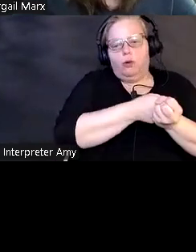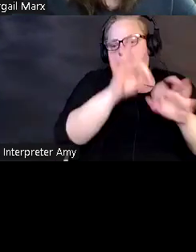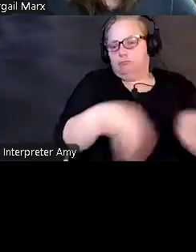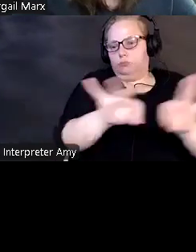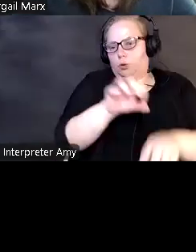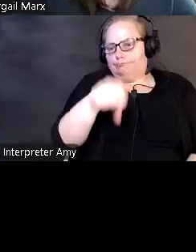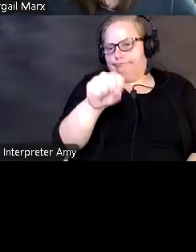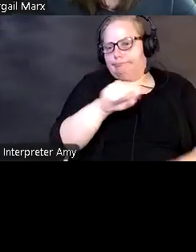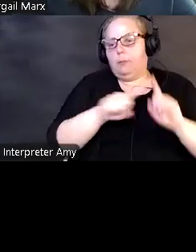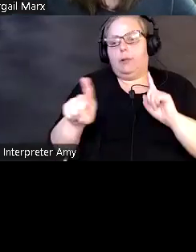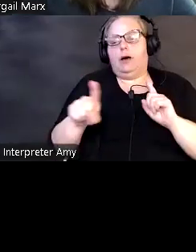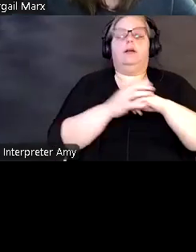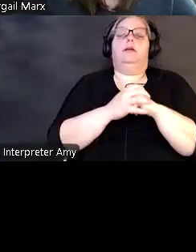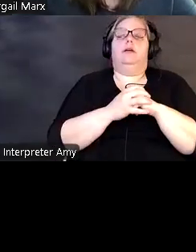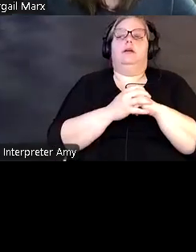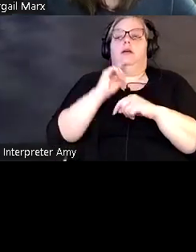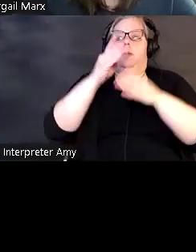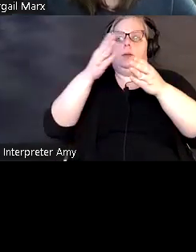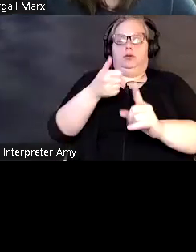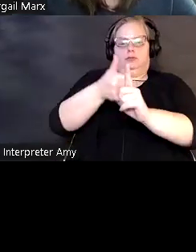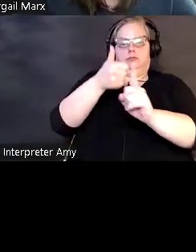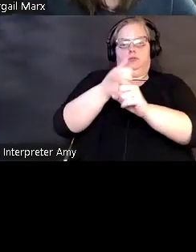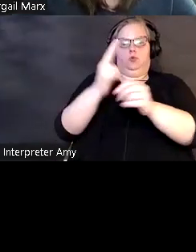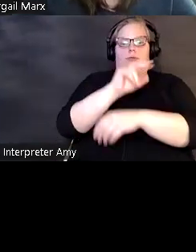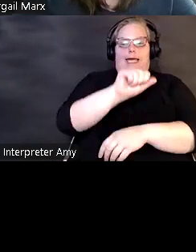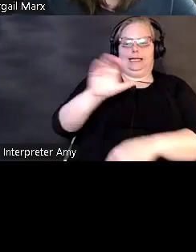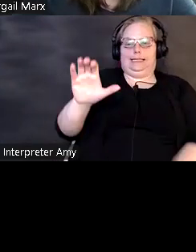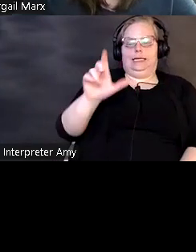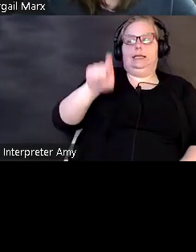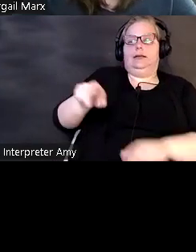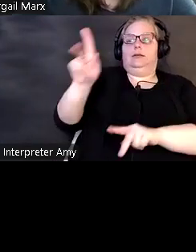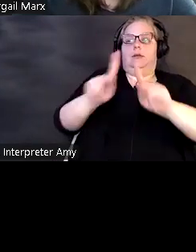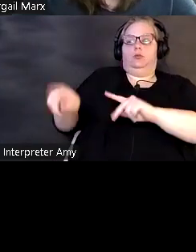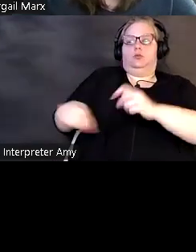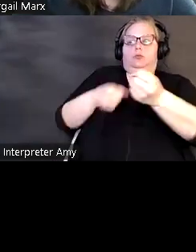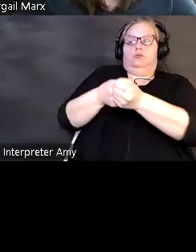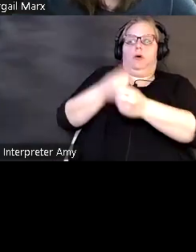But ultimately, the person using AAC needs partners around them every day in their life to